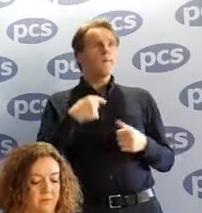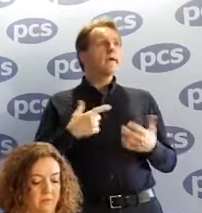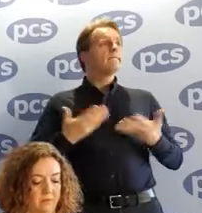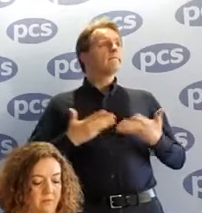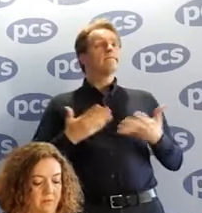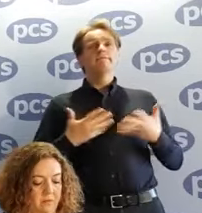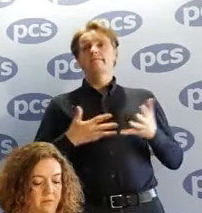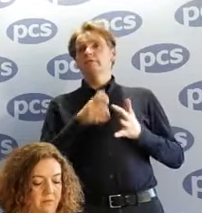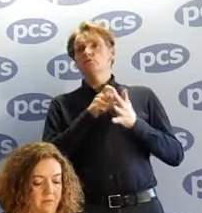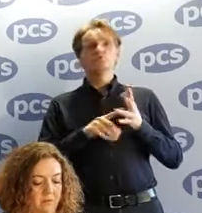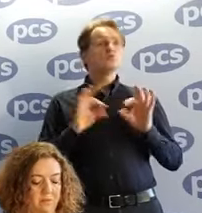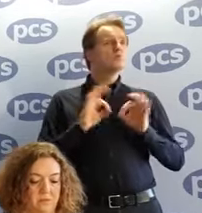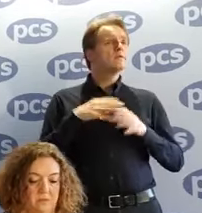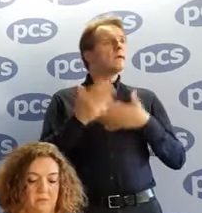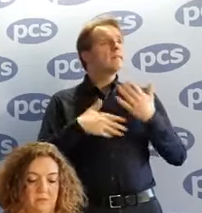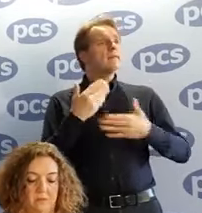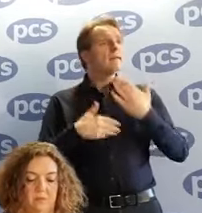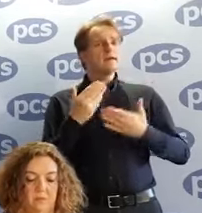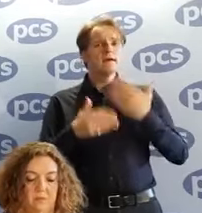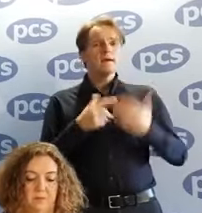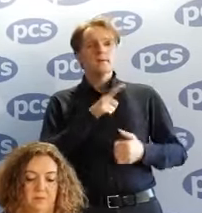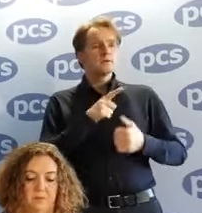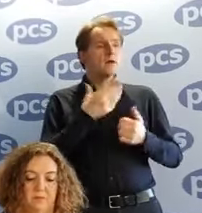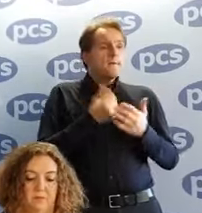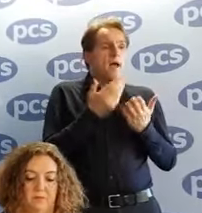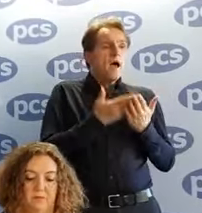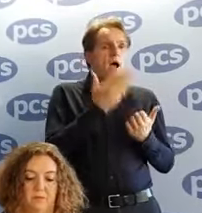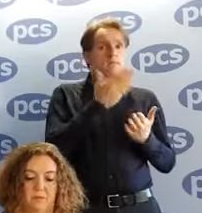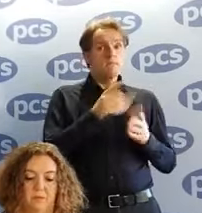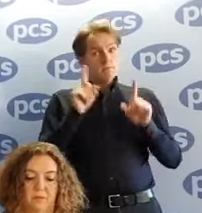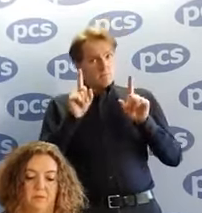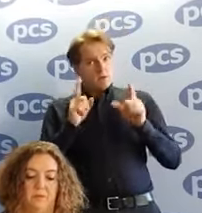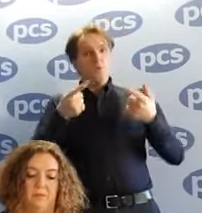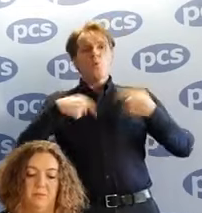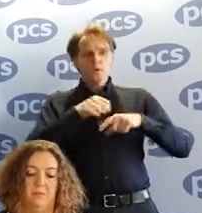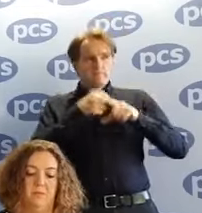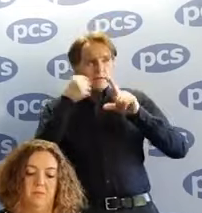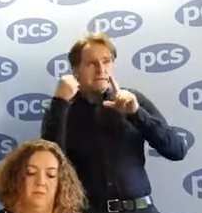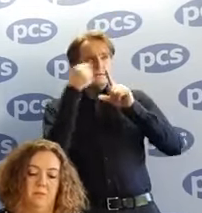not seen pay rises in real terms. We have been trying for over seven years